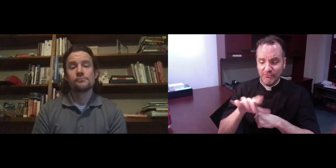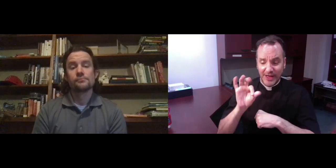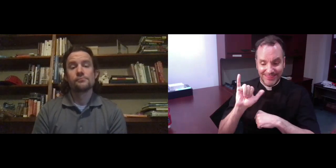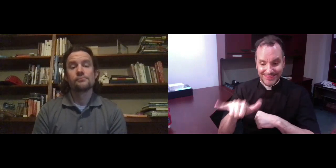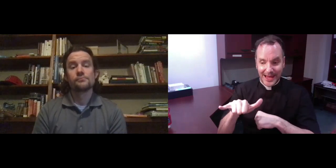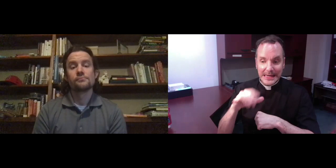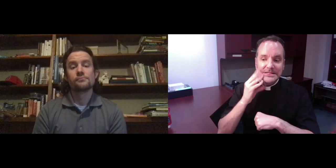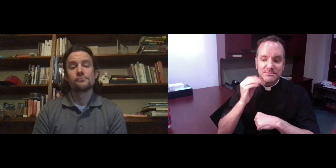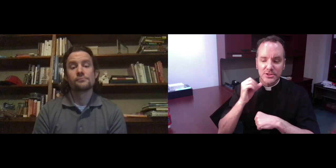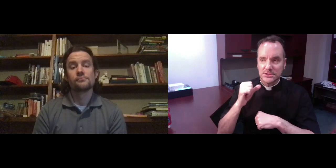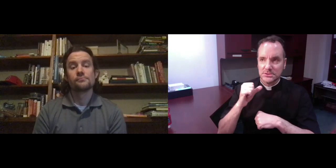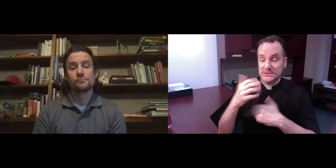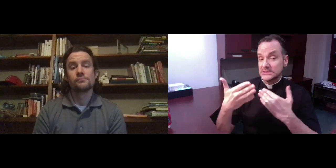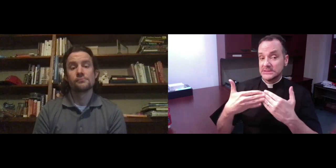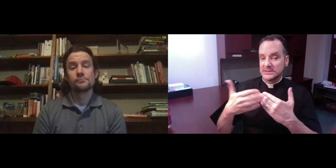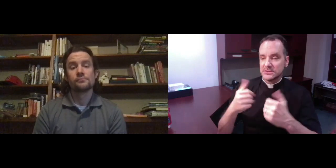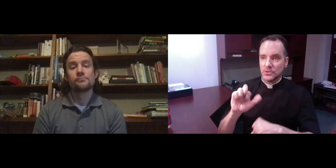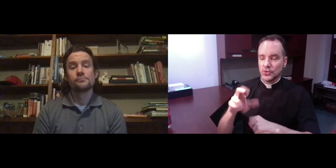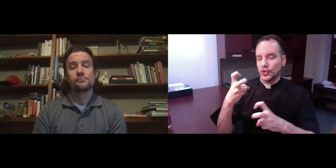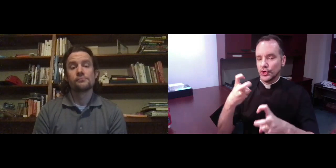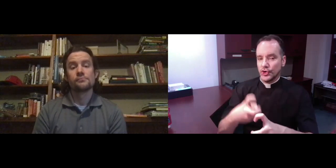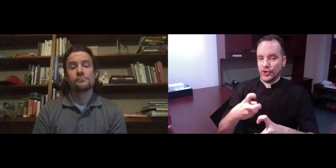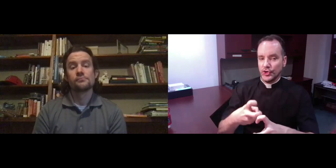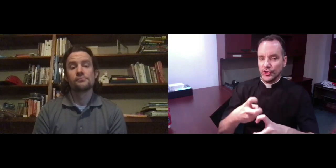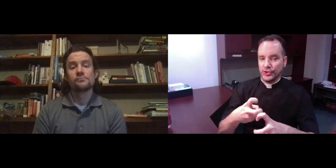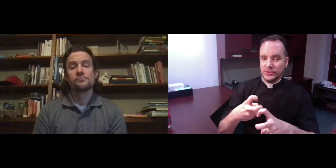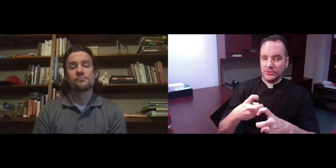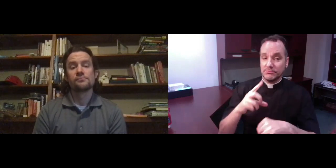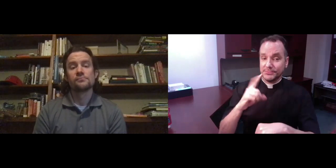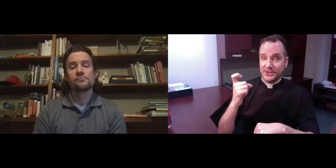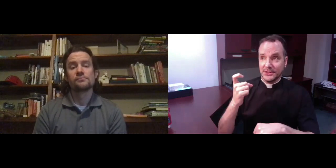step at a time, and I'm wondering, did you find that